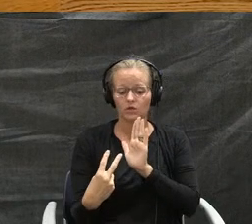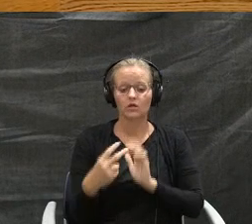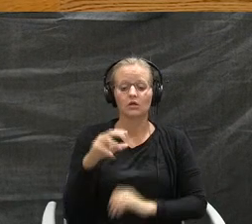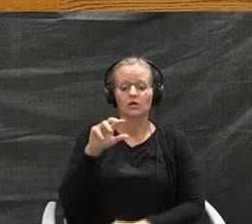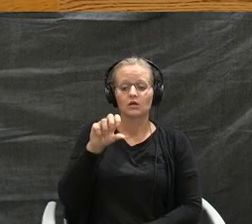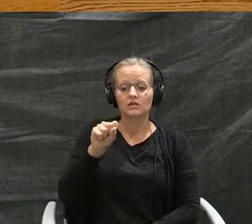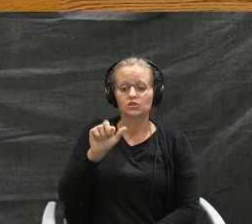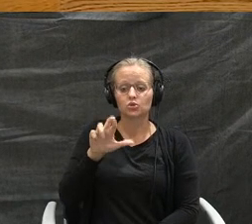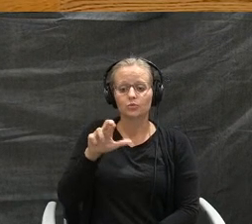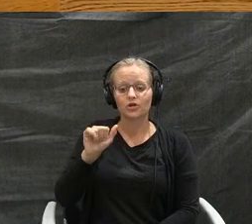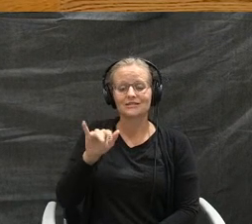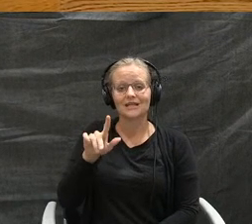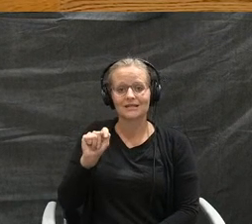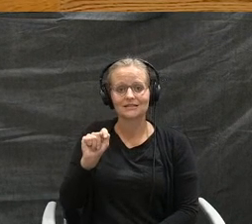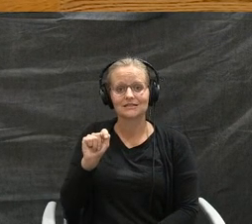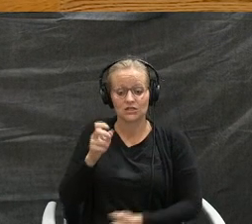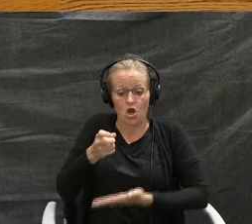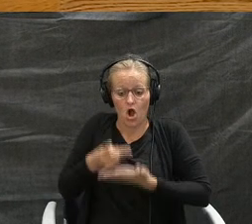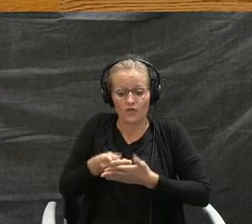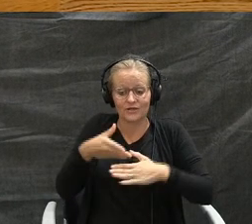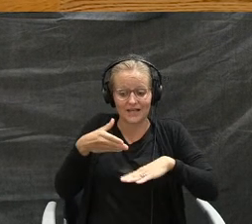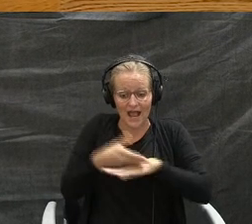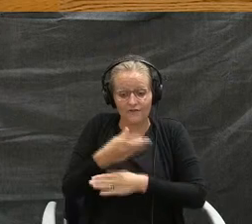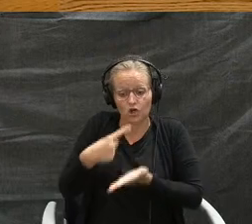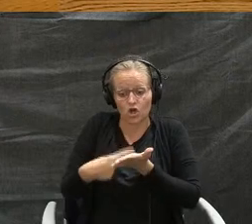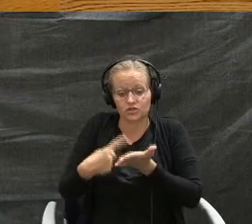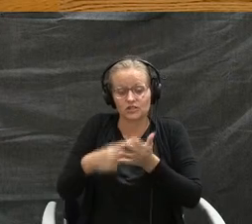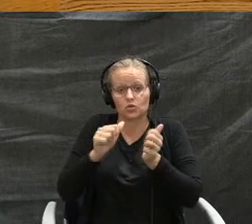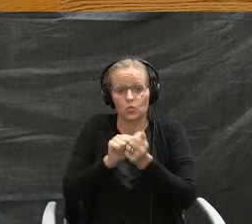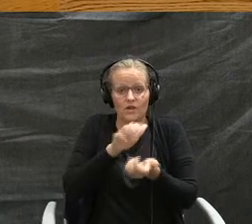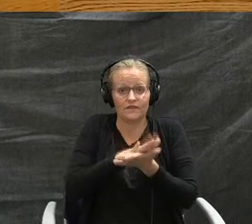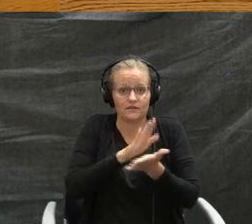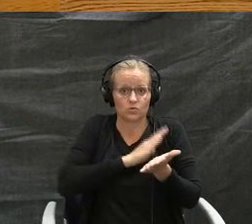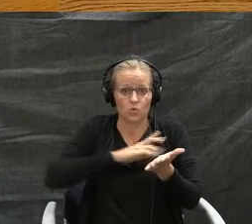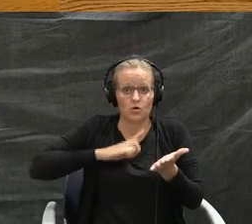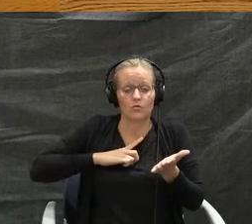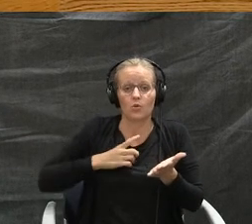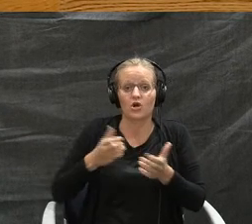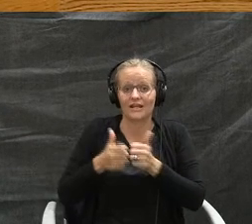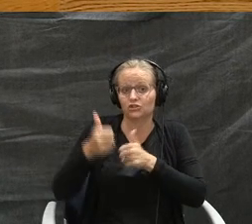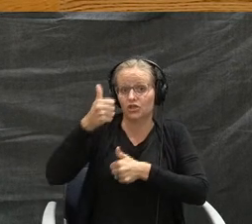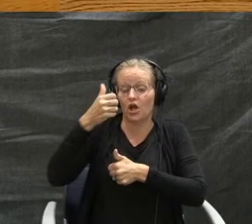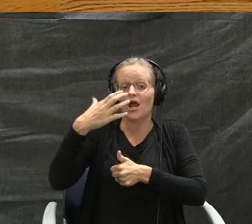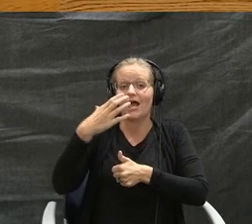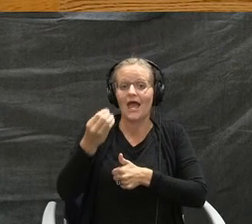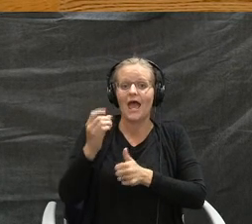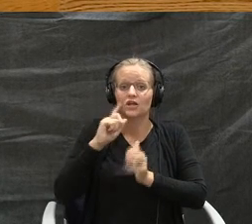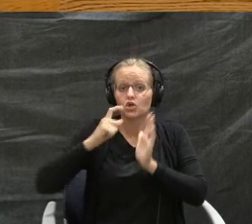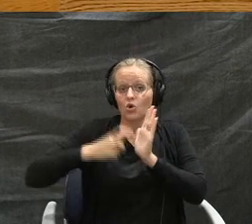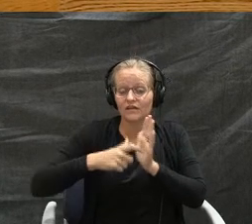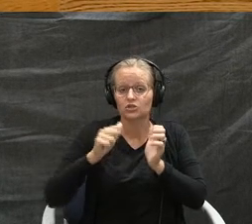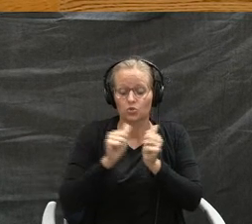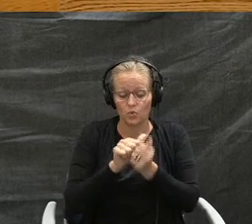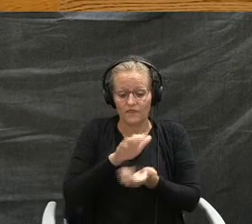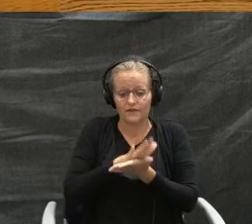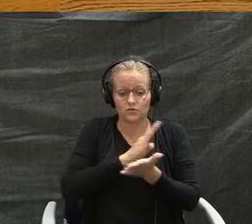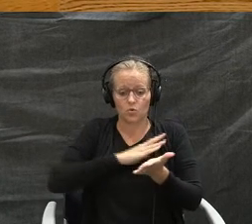authorized, after consultation with the school board chair, an notification to the school board are school board to select and